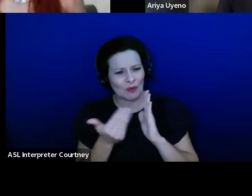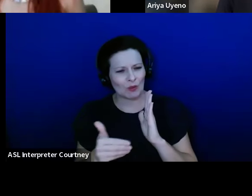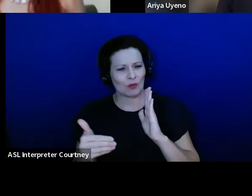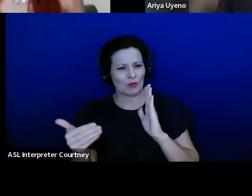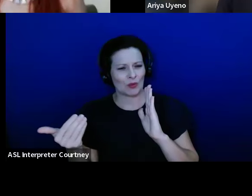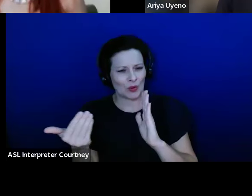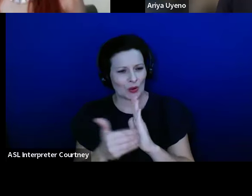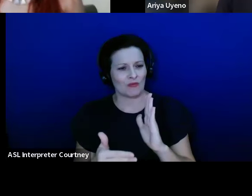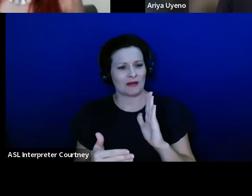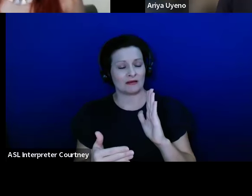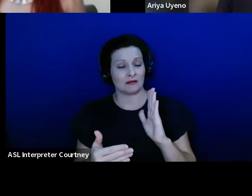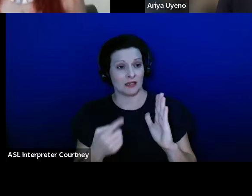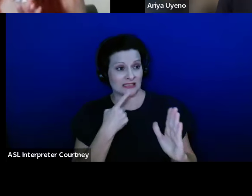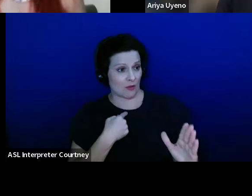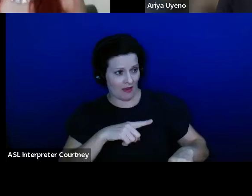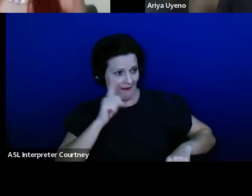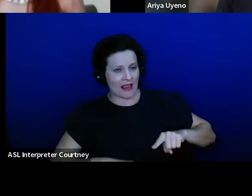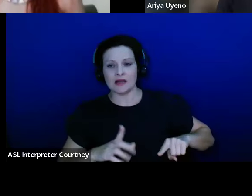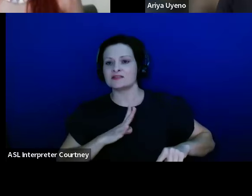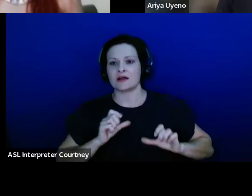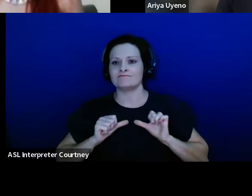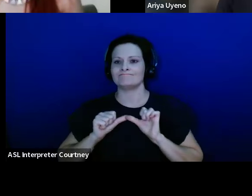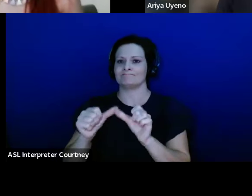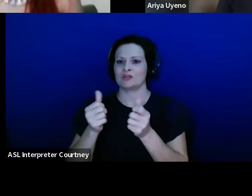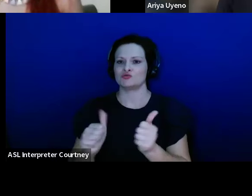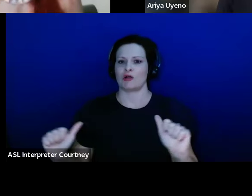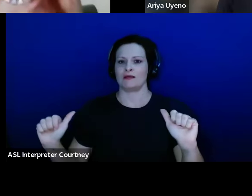we're going to stop going or start over. 1